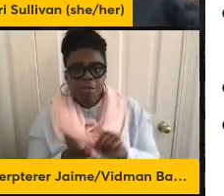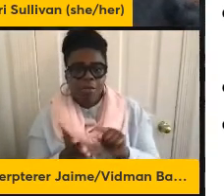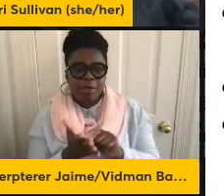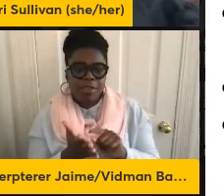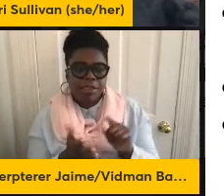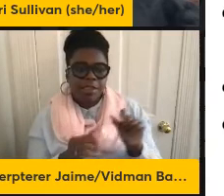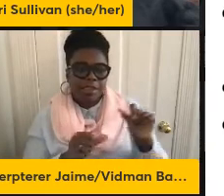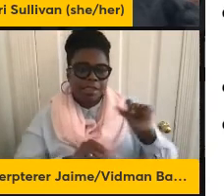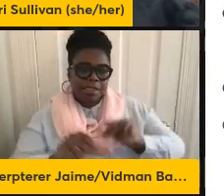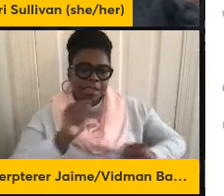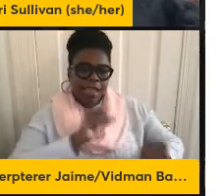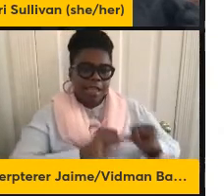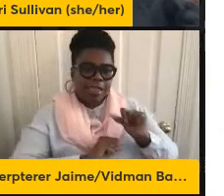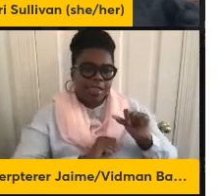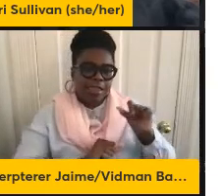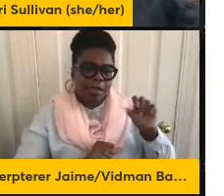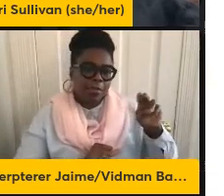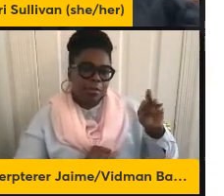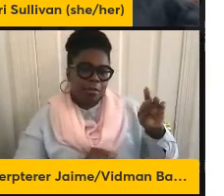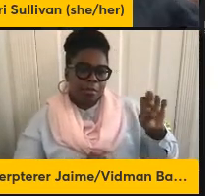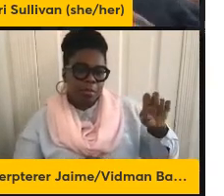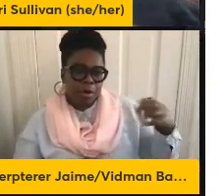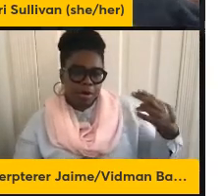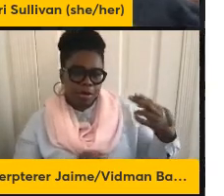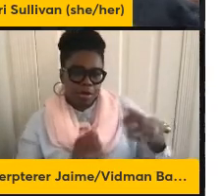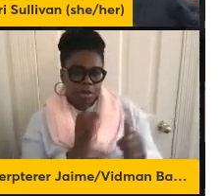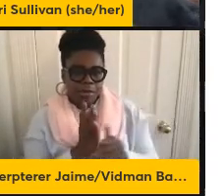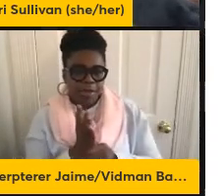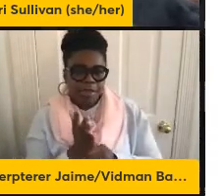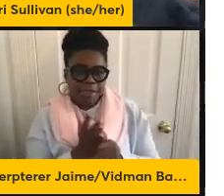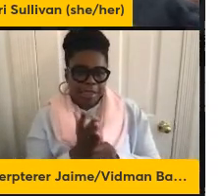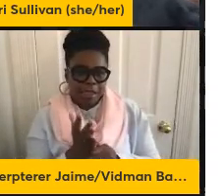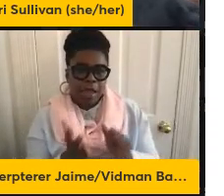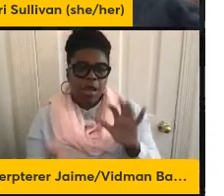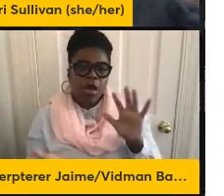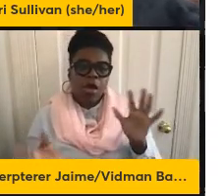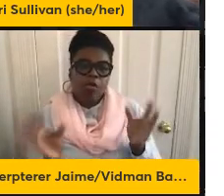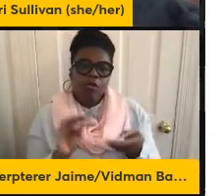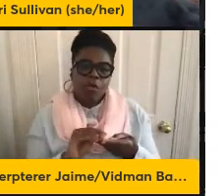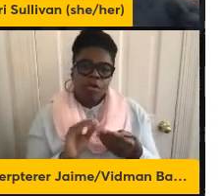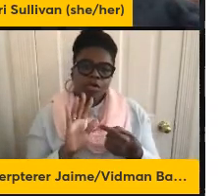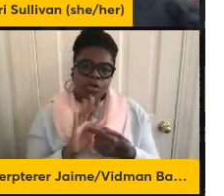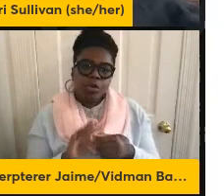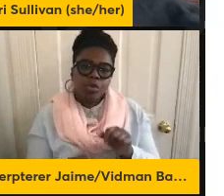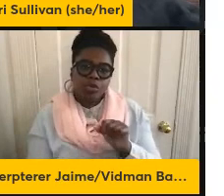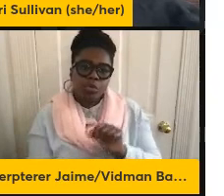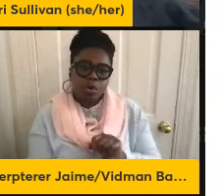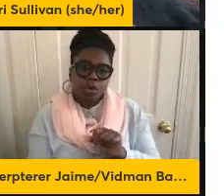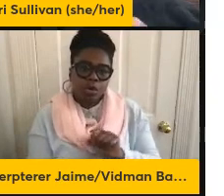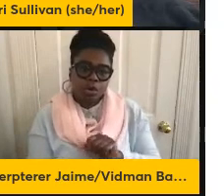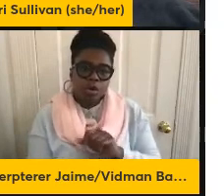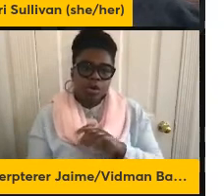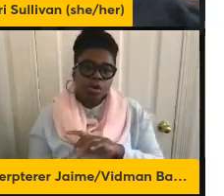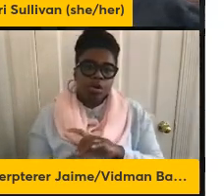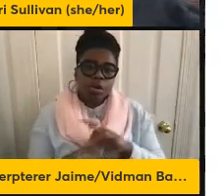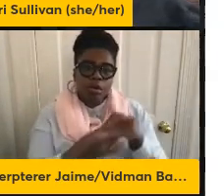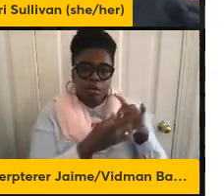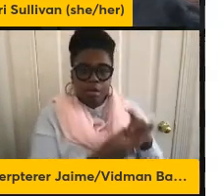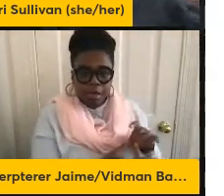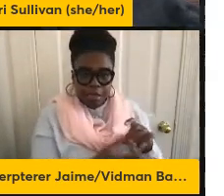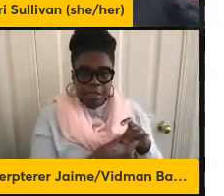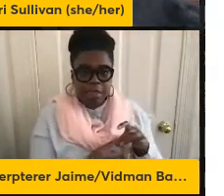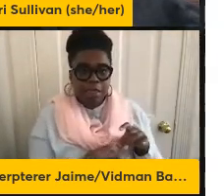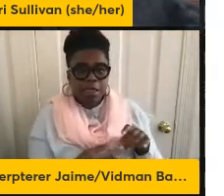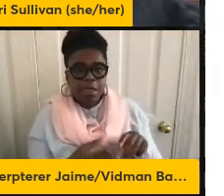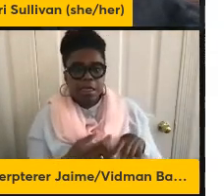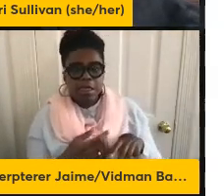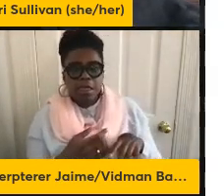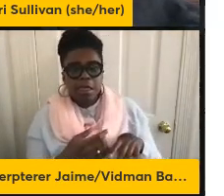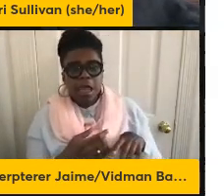March. And overall, what I think this work shows, especially in conjunction that the work is that has been done by many others